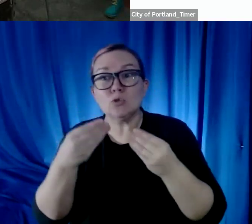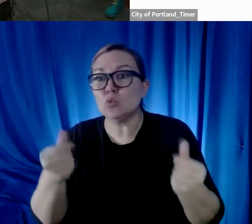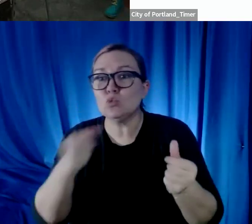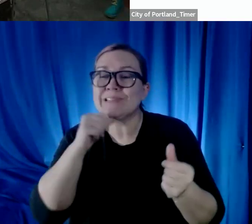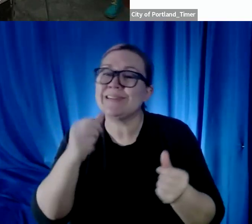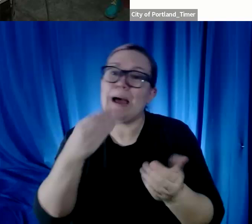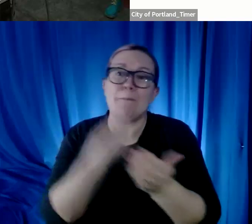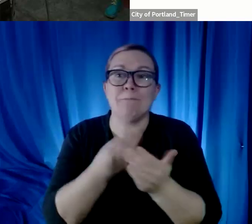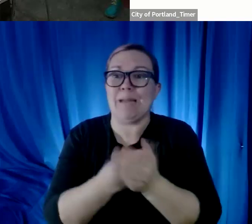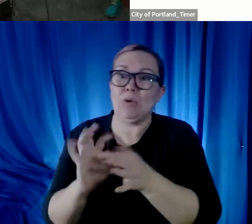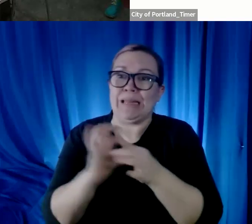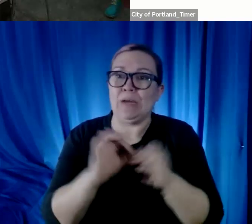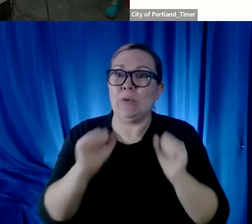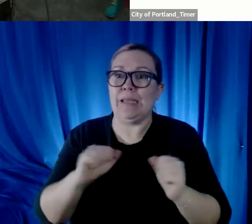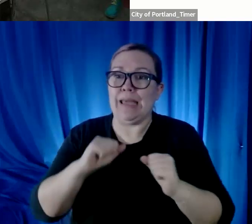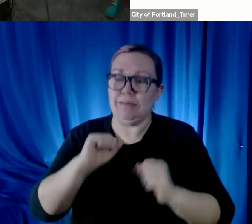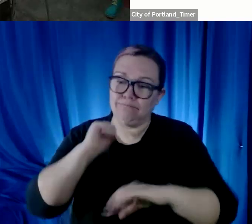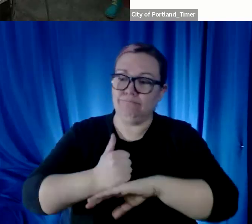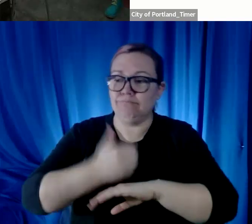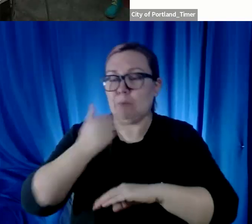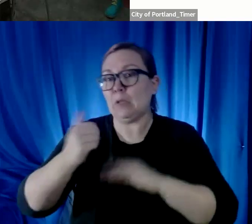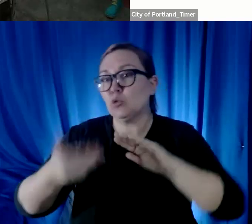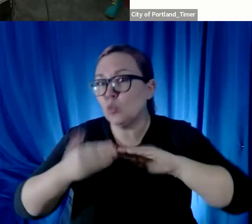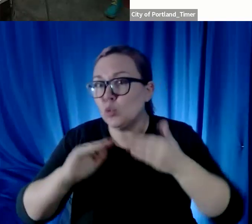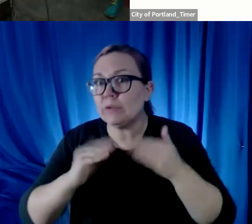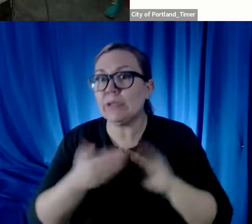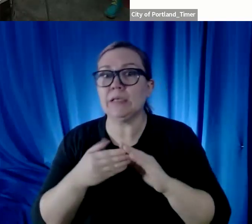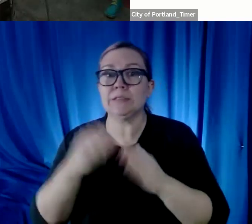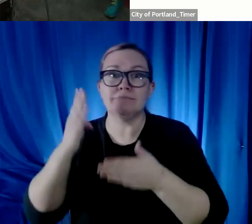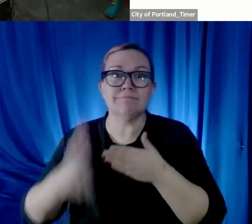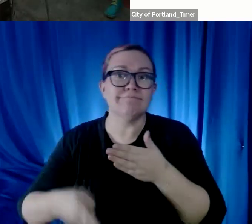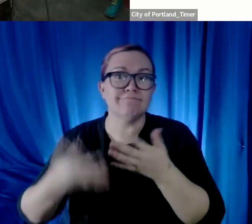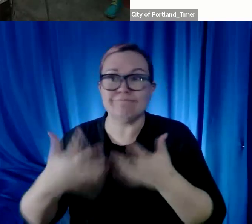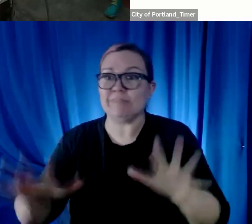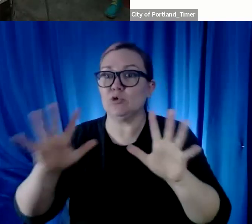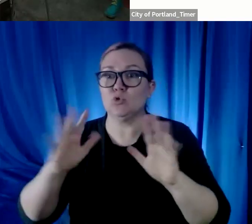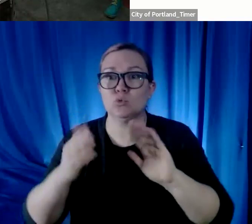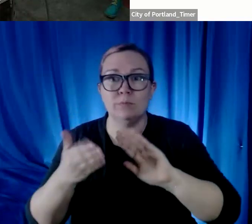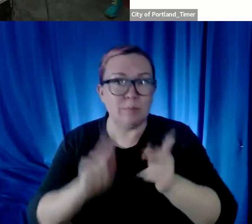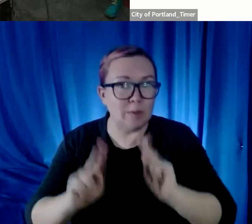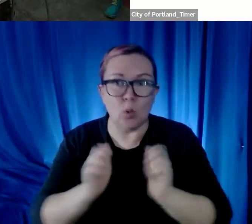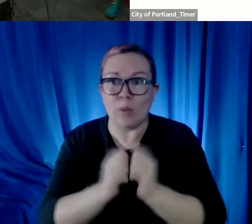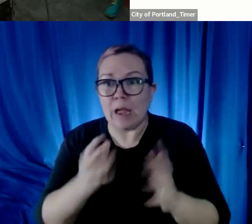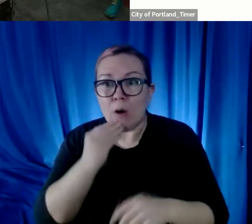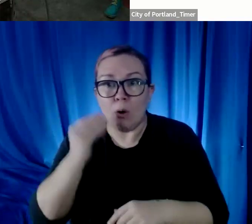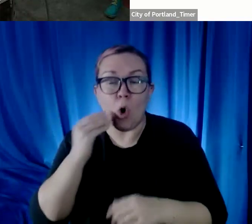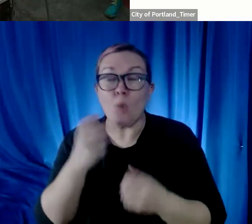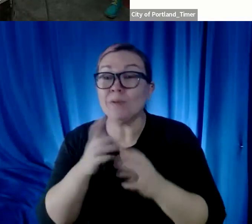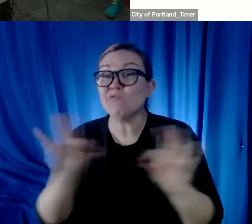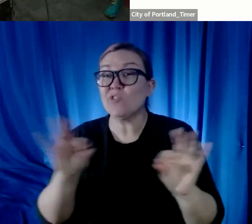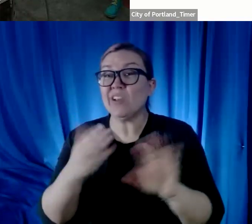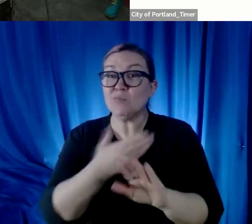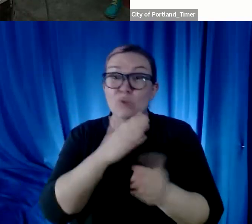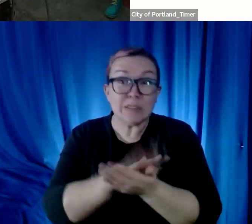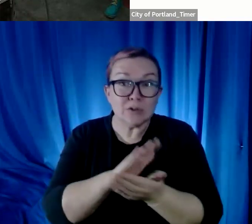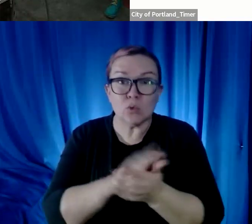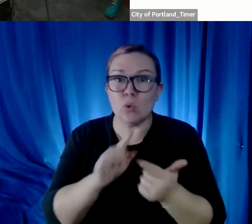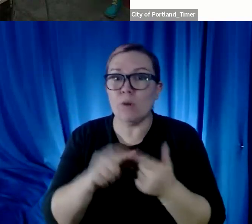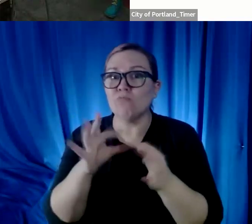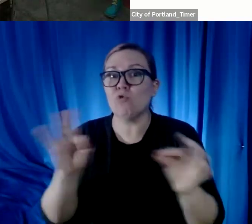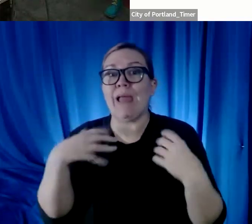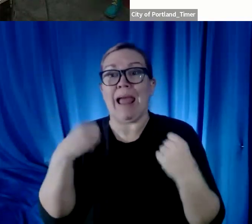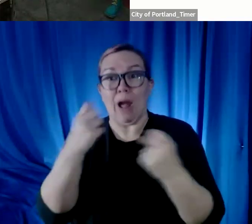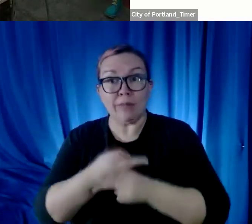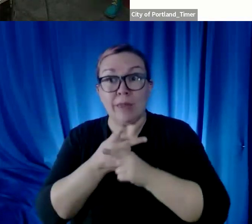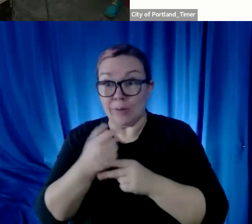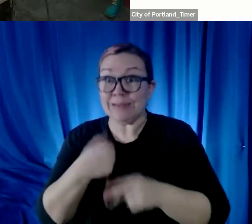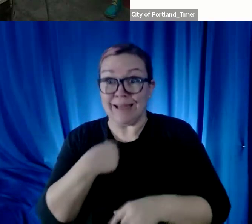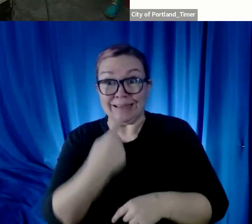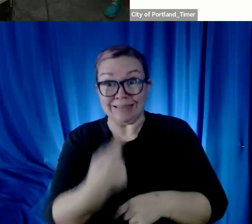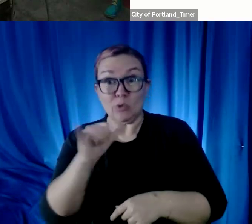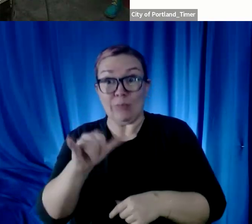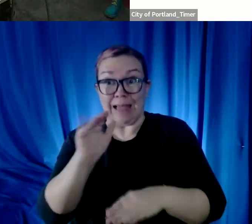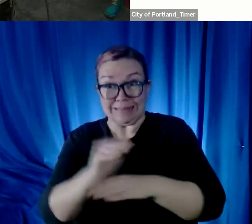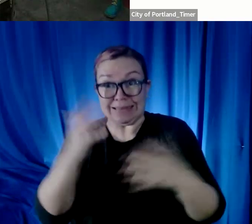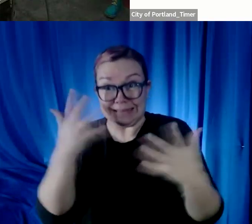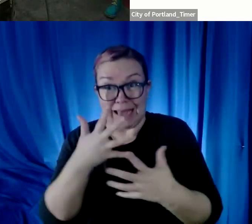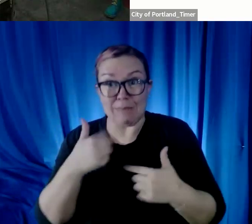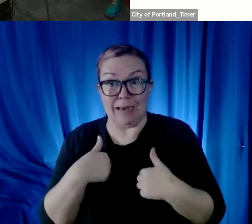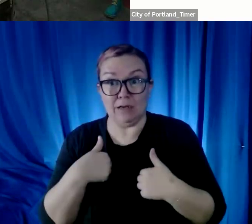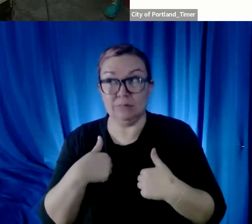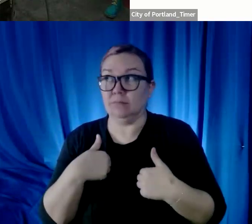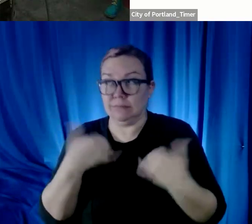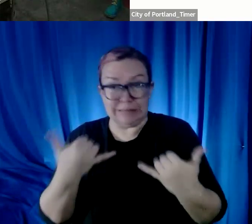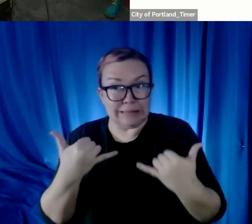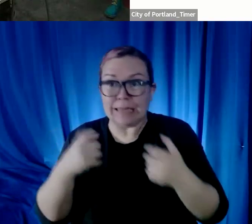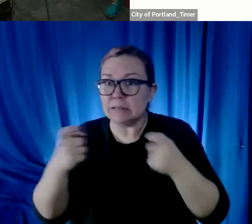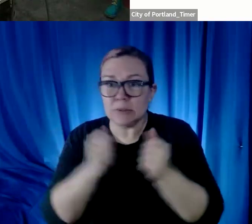Where we can build better communities and homelessness, give our kids free preschool, give our kids free healthcare, because I can tell you that's a nightmare. It's a nightmare today to deal with that.